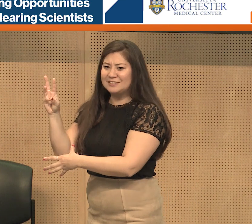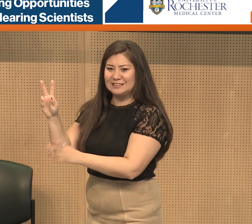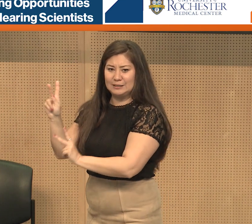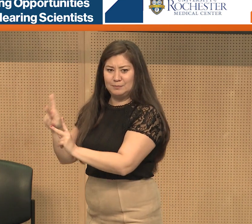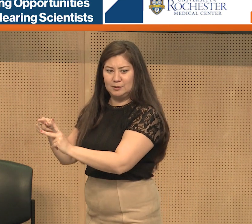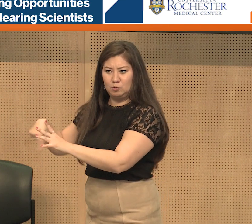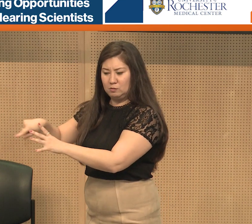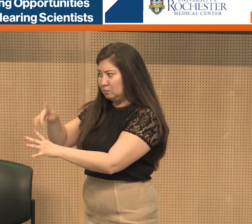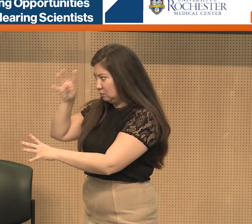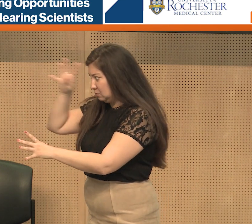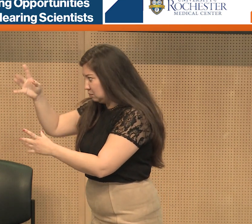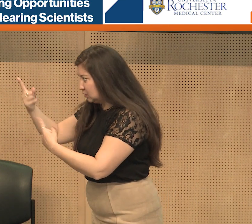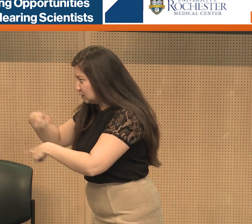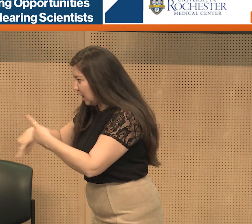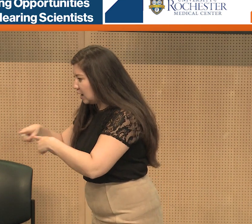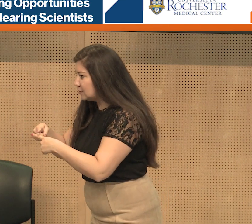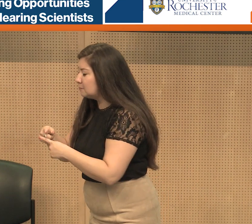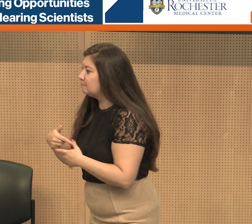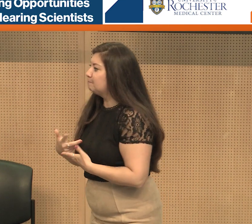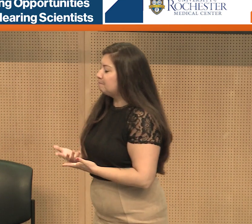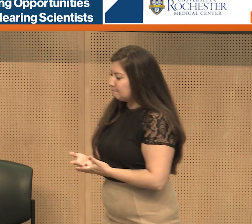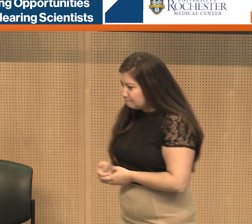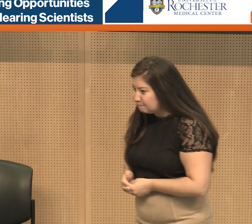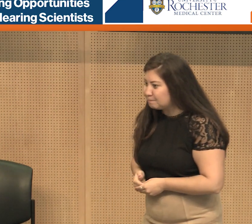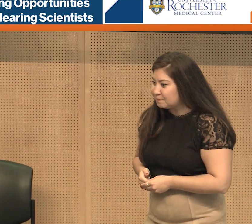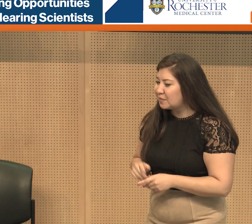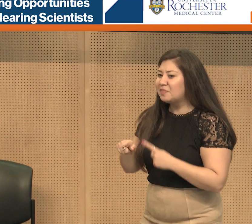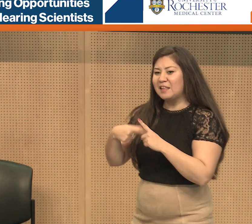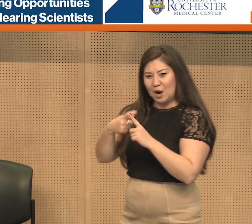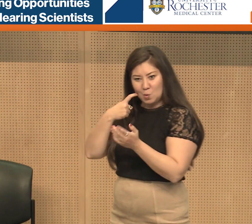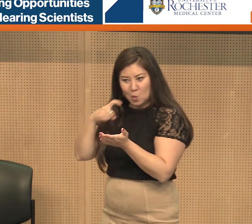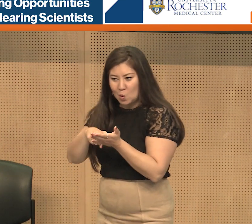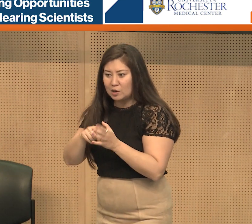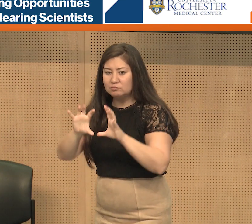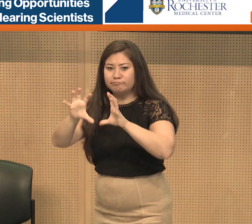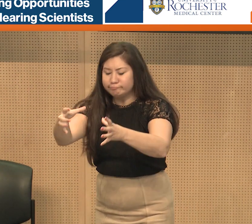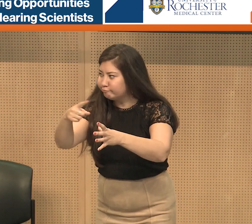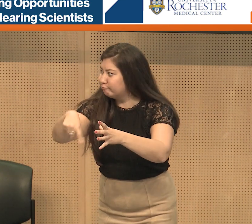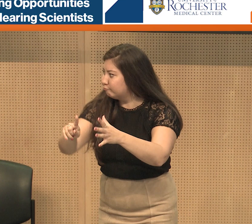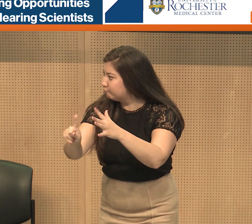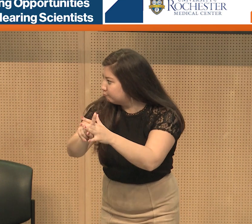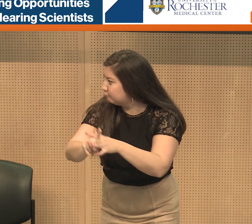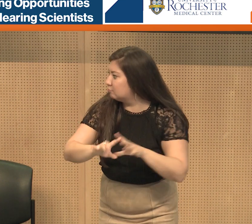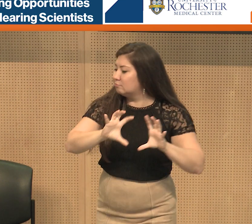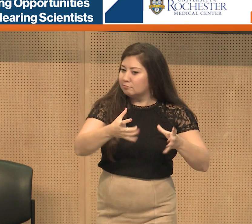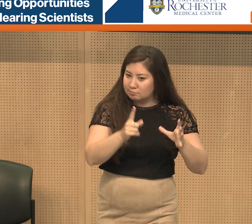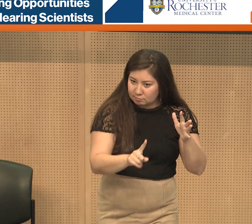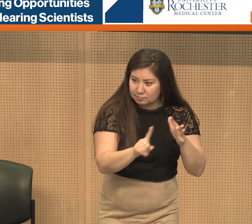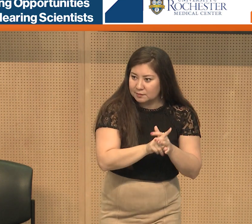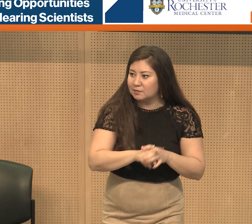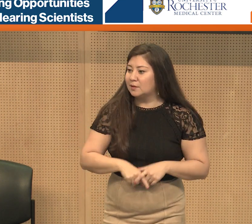I wanted to be involved but they did not want me involved because I was a second language learner of ASL,